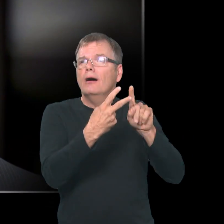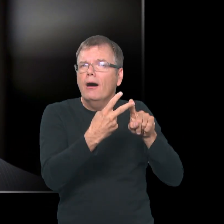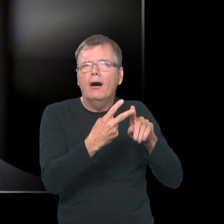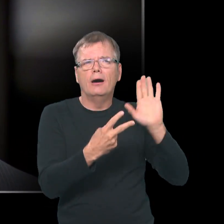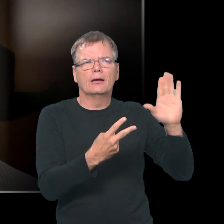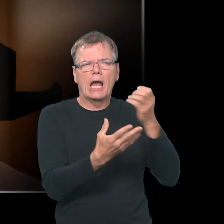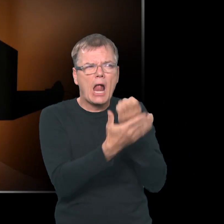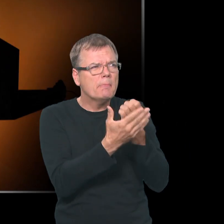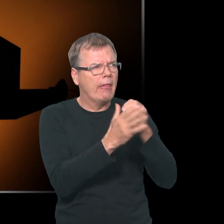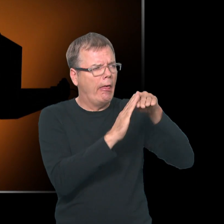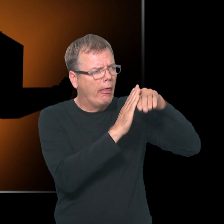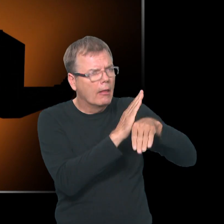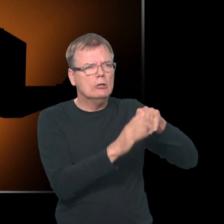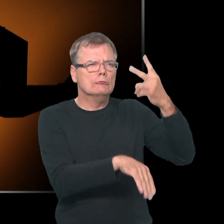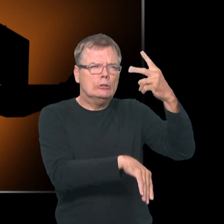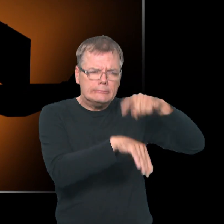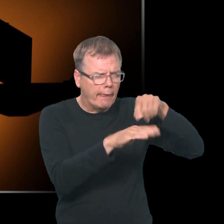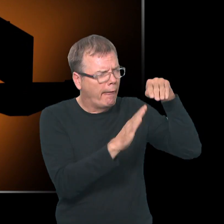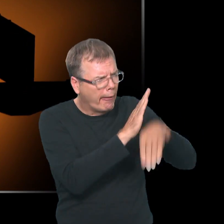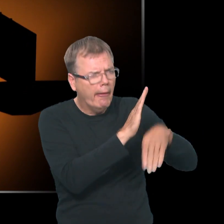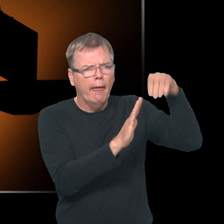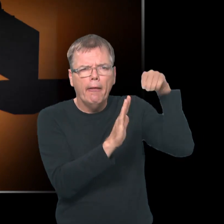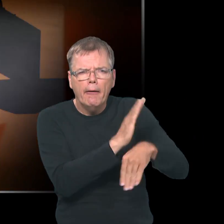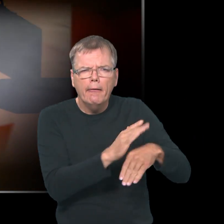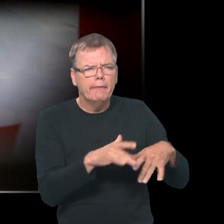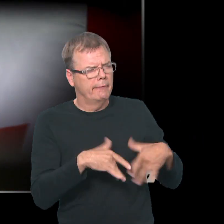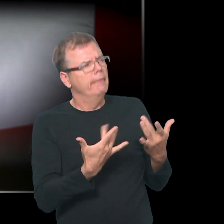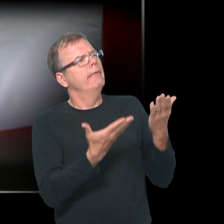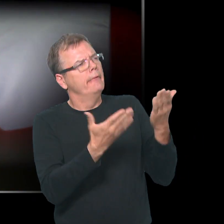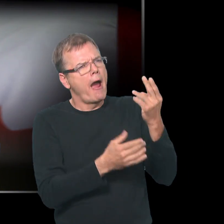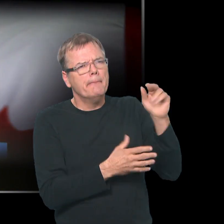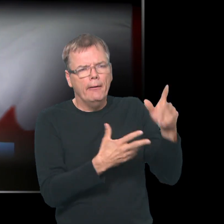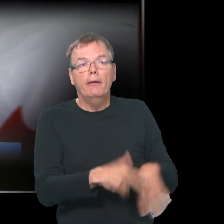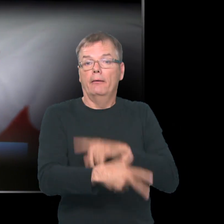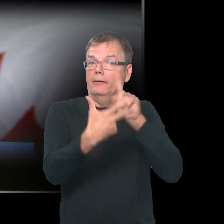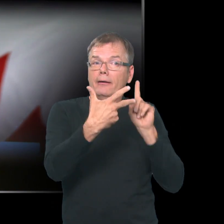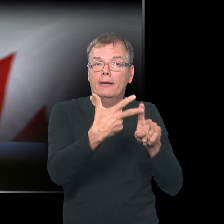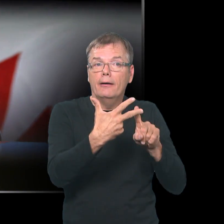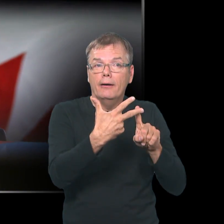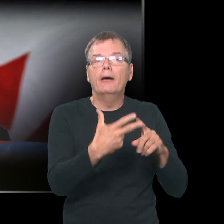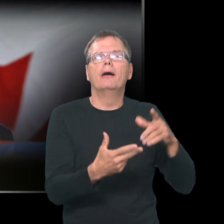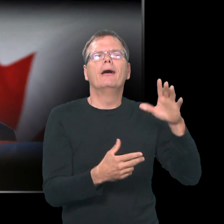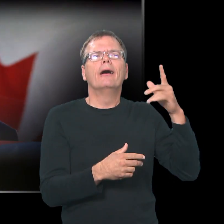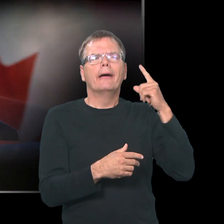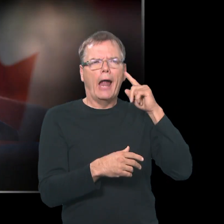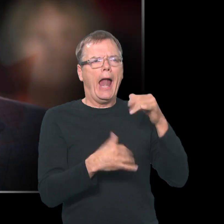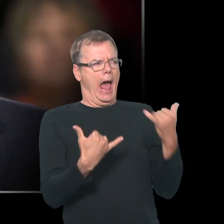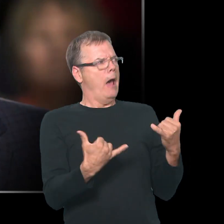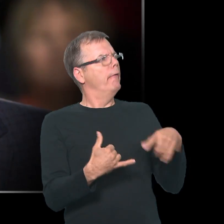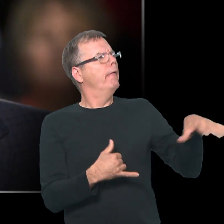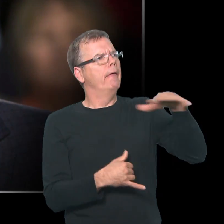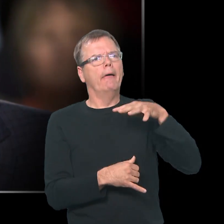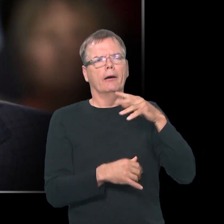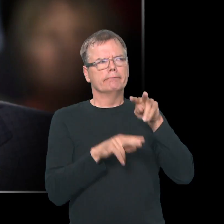saw key players from his office on the witness stand. The economy fell into recession for the second time